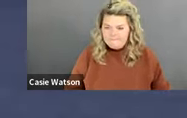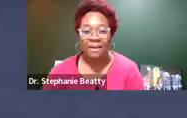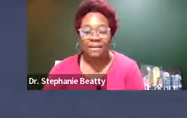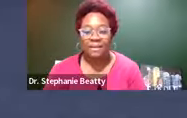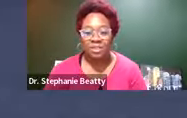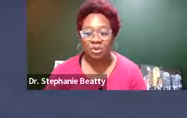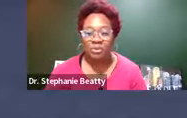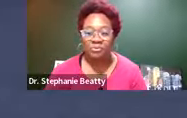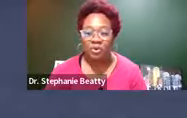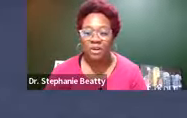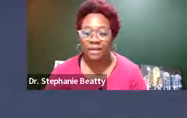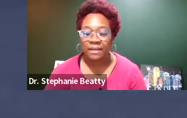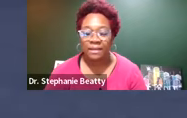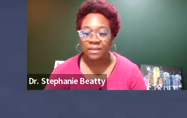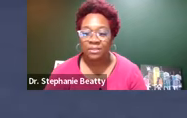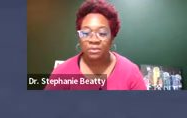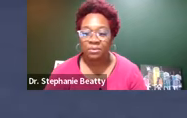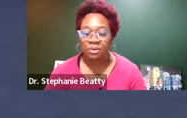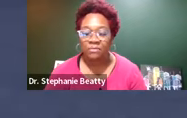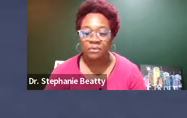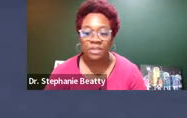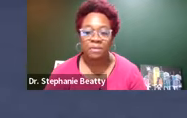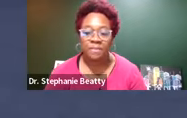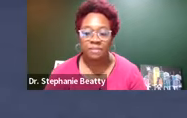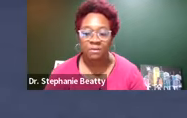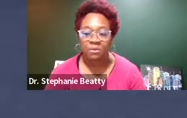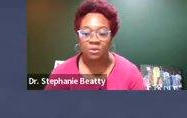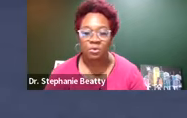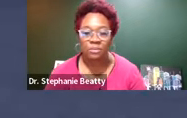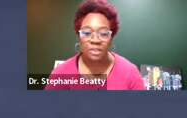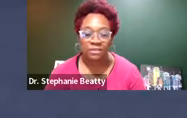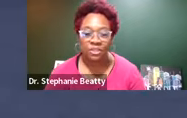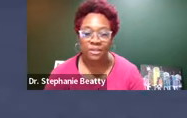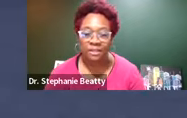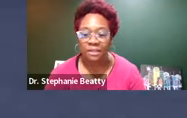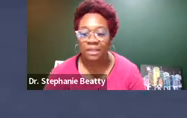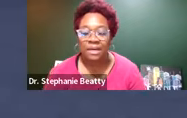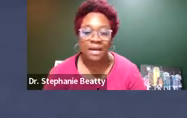Alright, so before I get into a few tips about Zoom and the agenda,